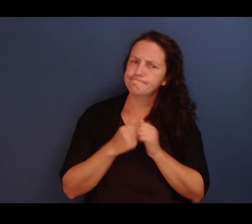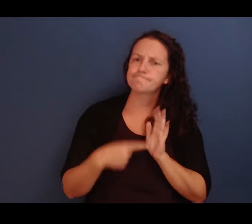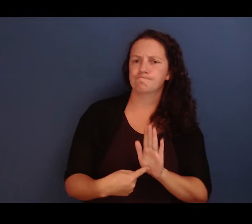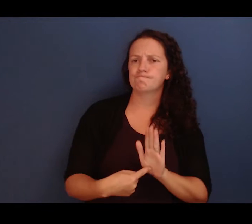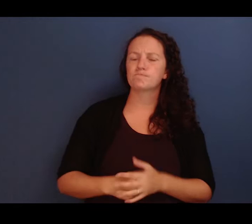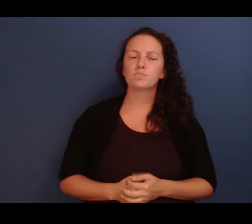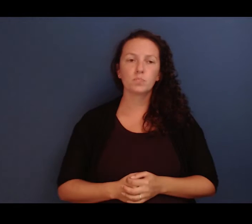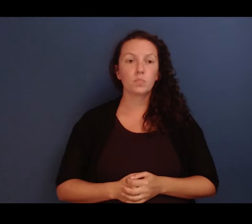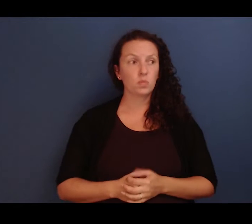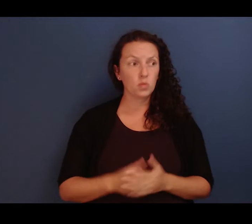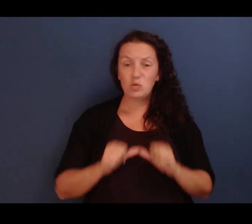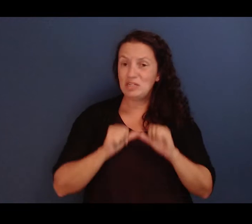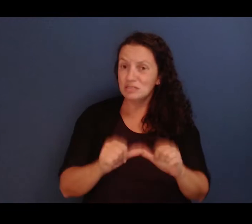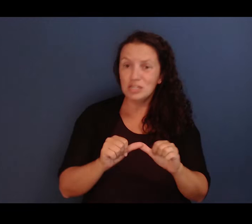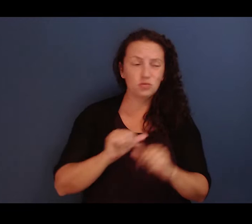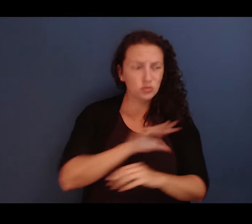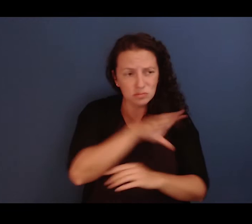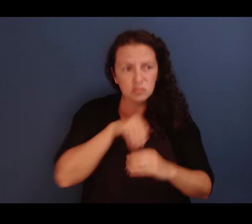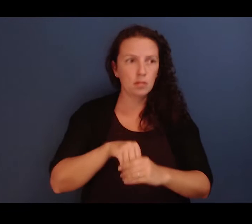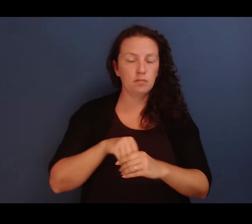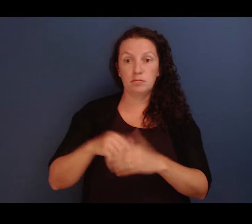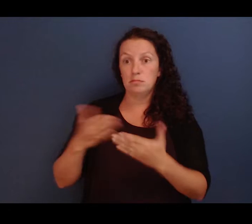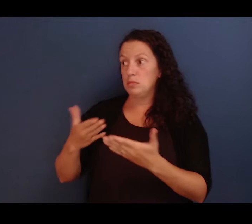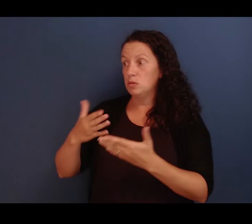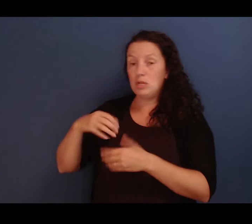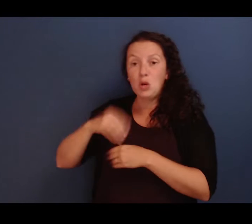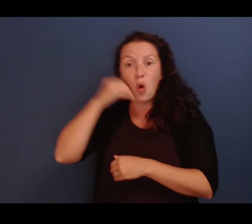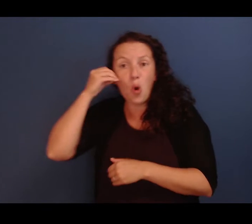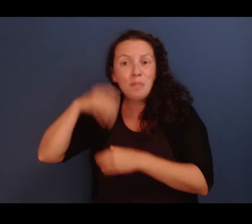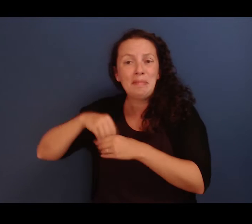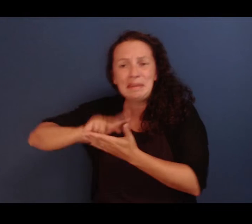We have continued to show up - even from our kitchens - various places in our homes and